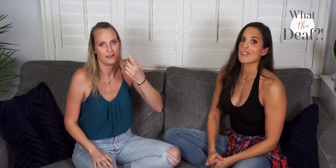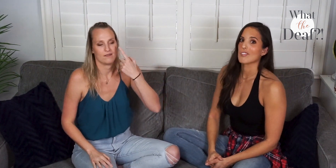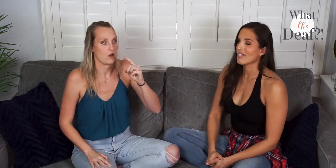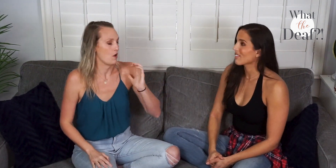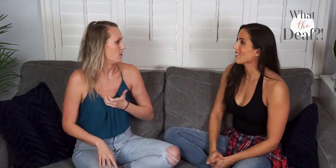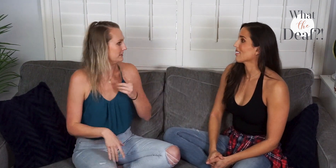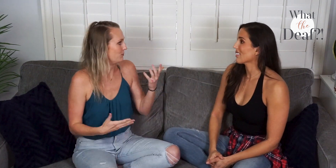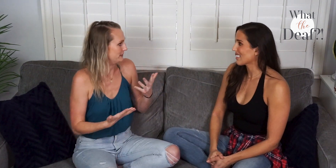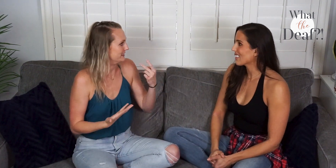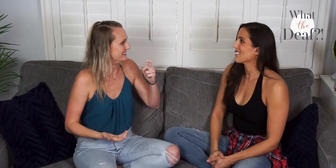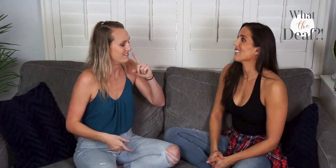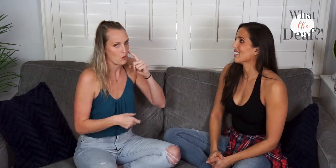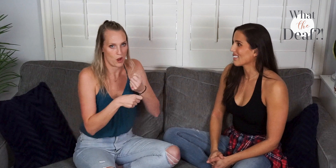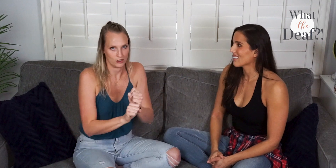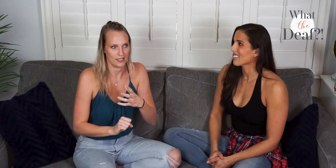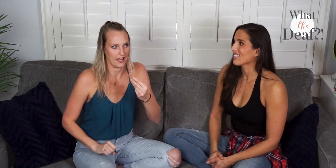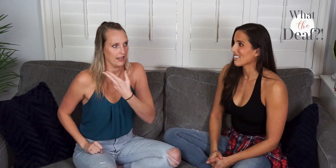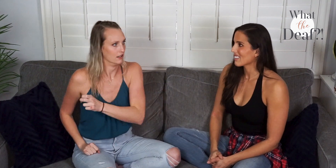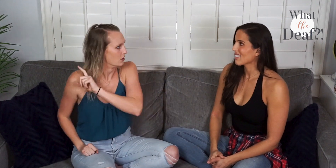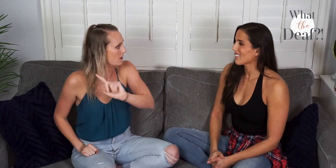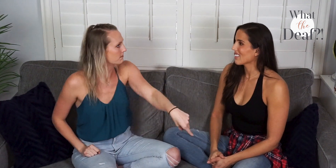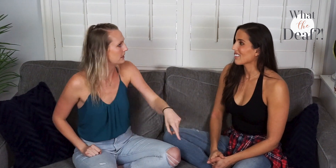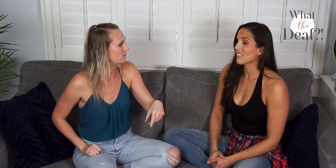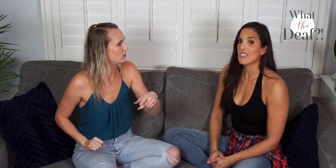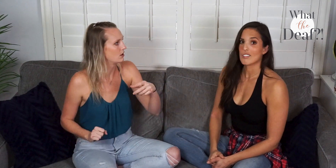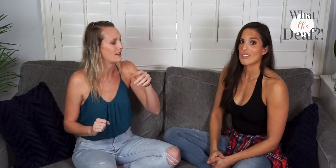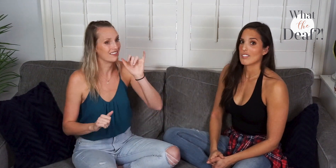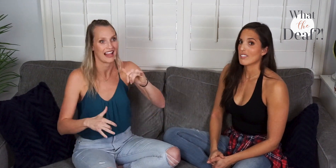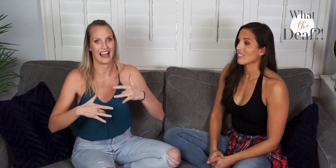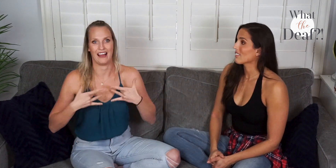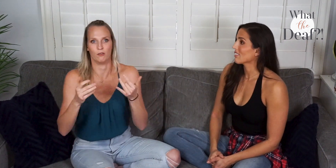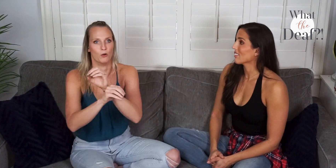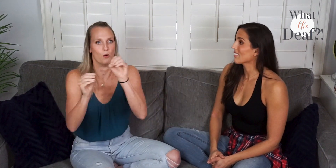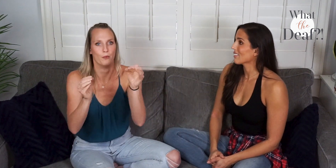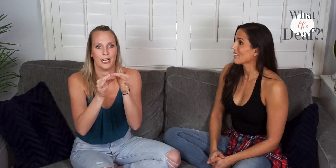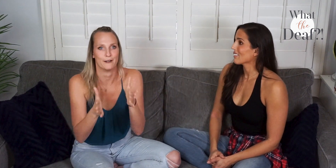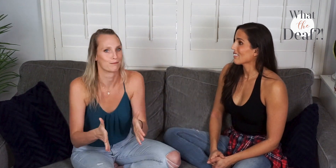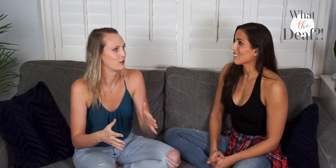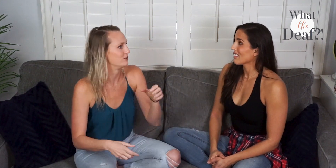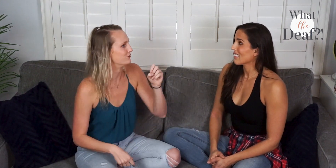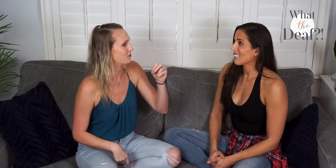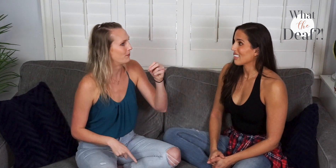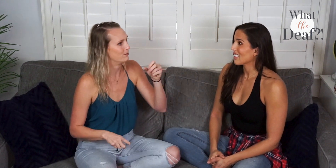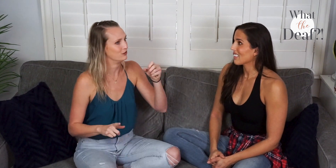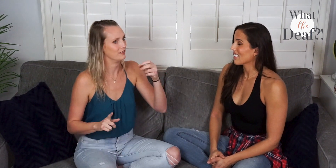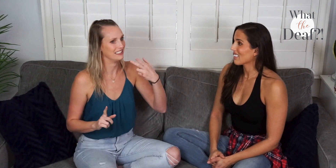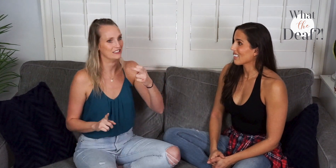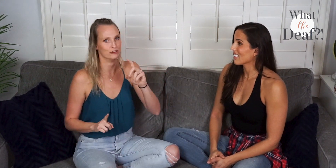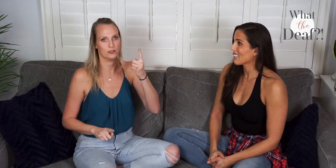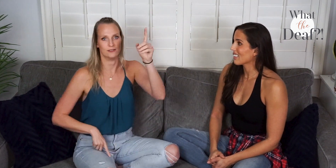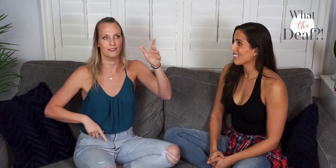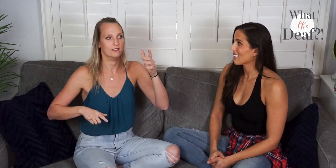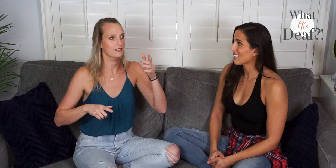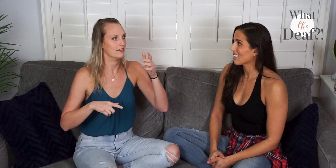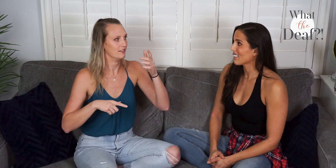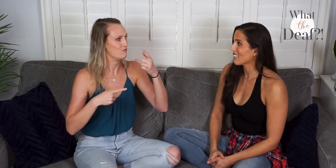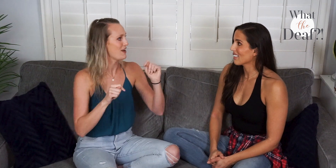for our What The Deaf?! Productions. And he came and that event did not have a language interpreter and he just tried